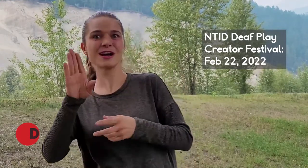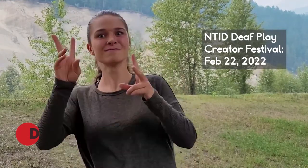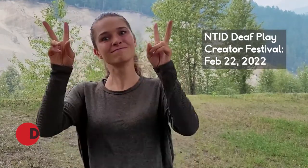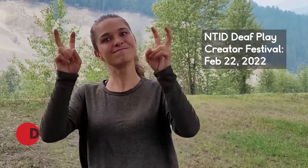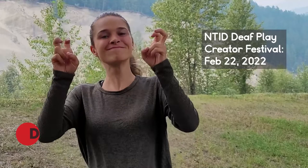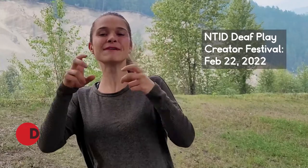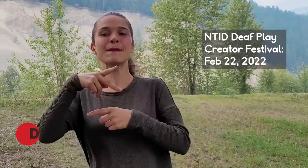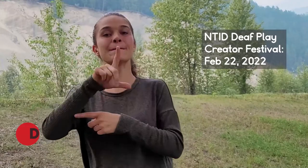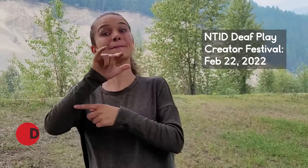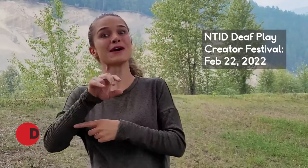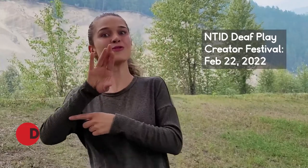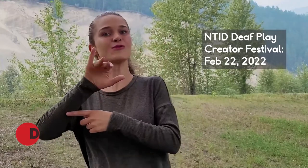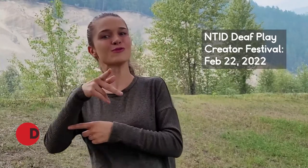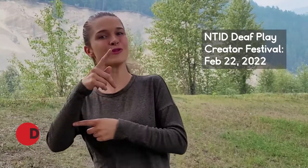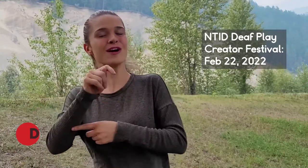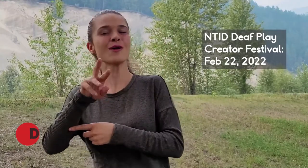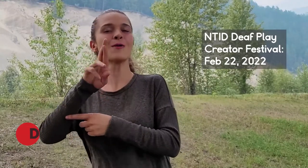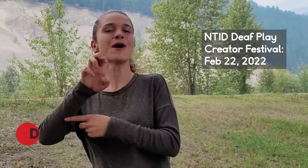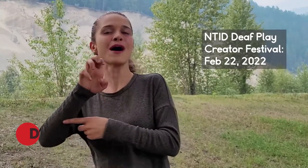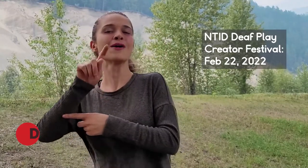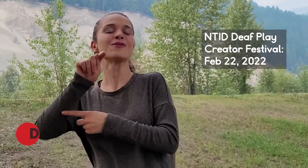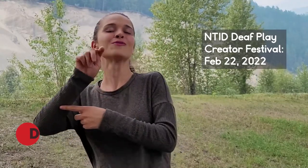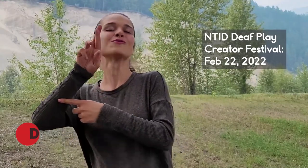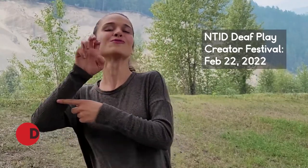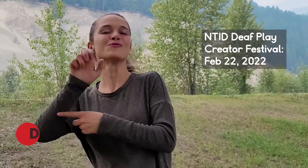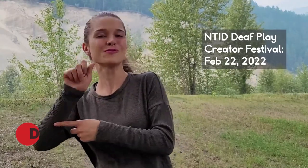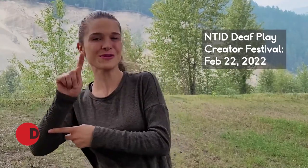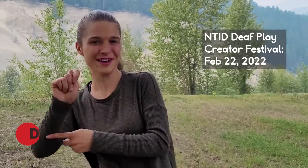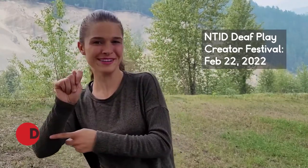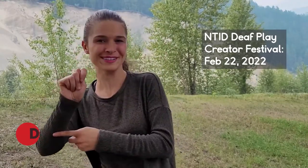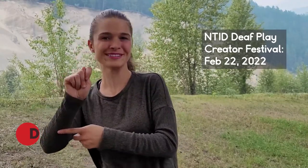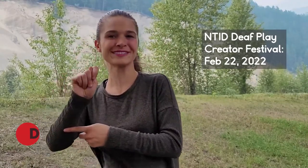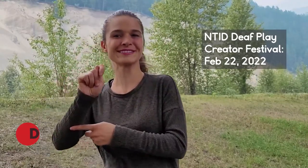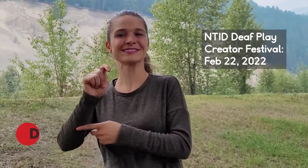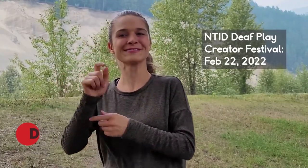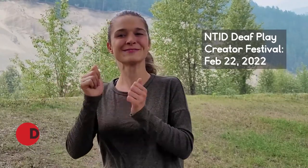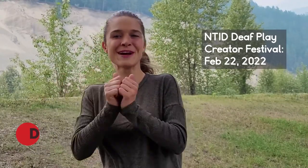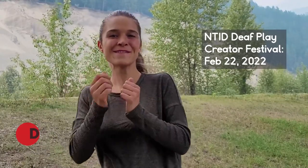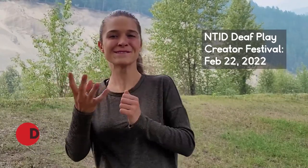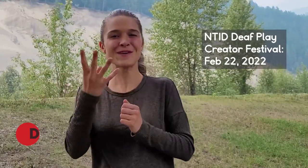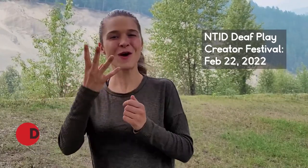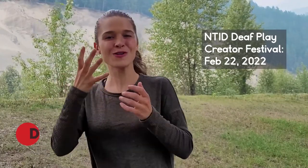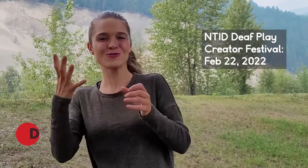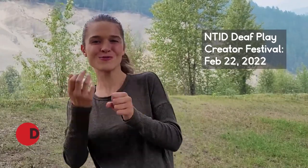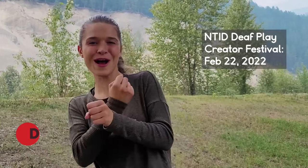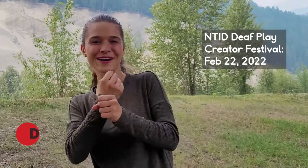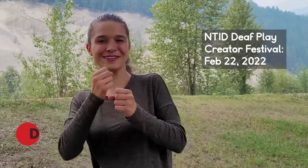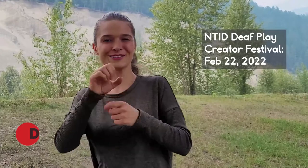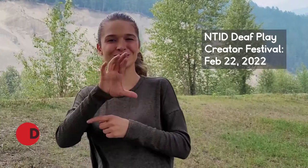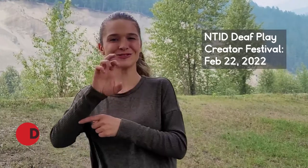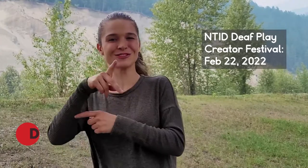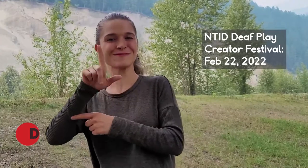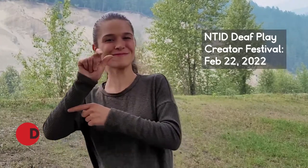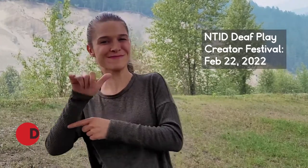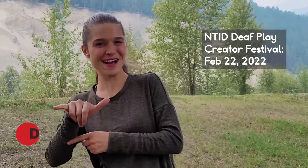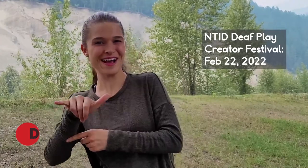Playwright retreat with the four winning screenplays which will be